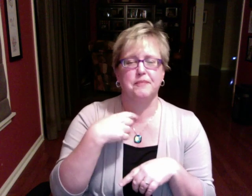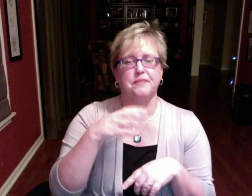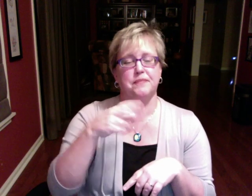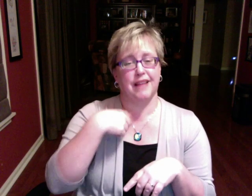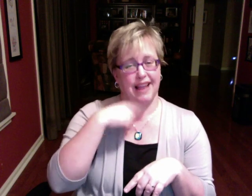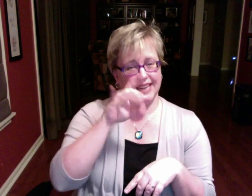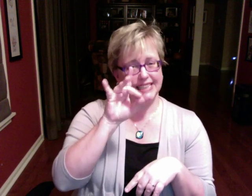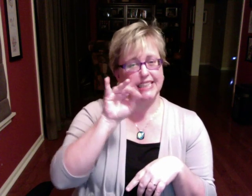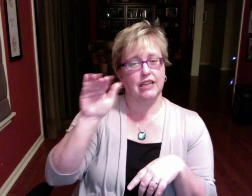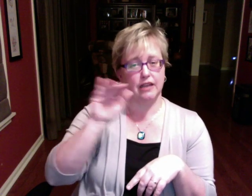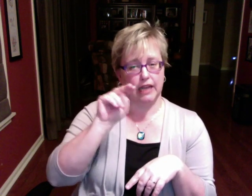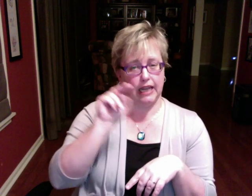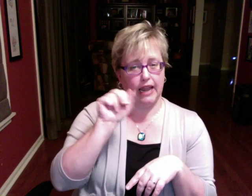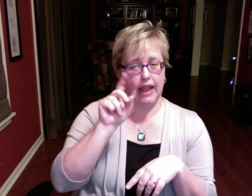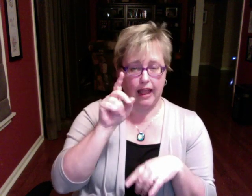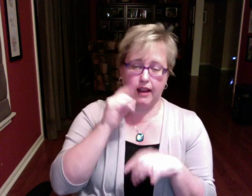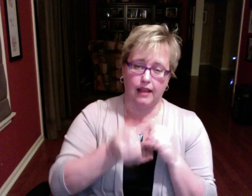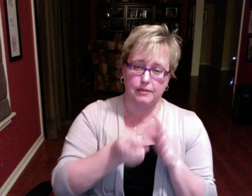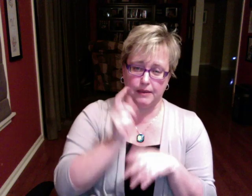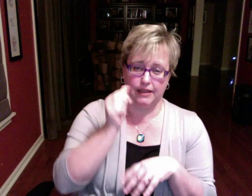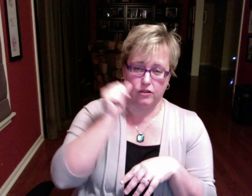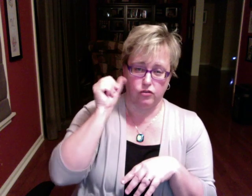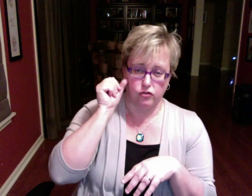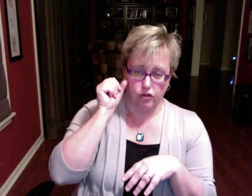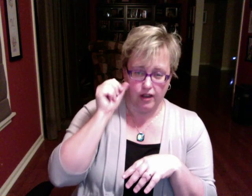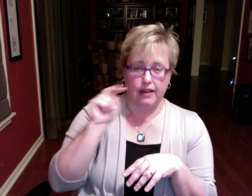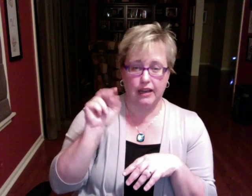I did contact NAD yesterday - I know it was at the last minute.